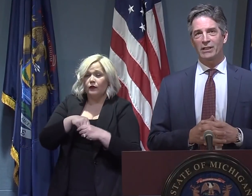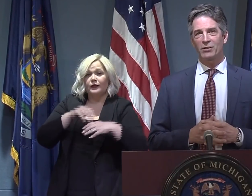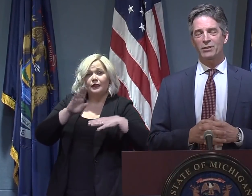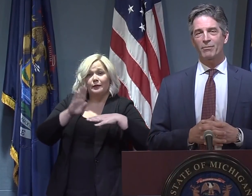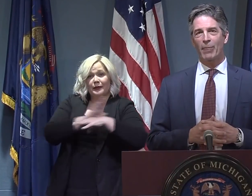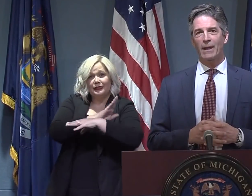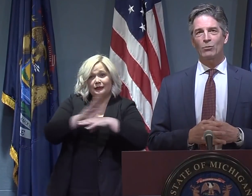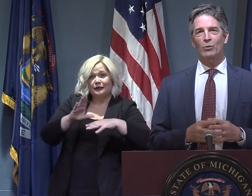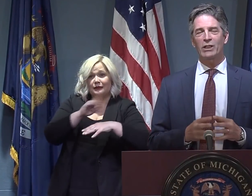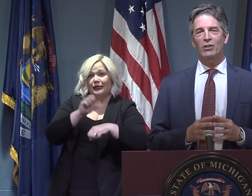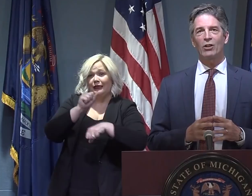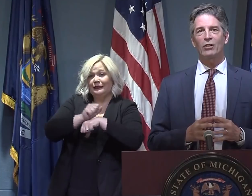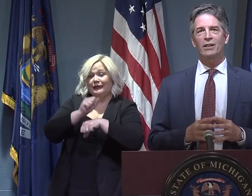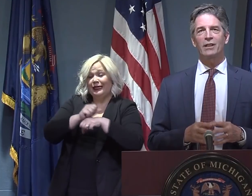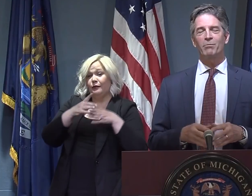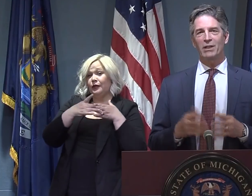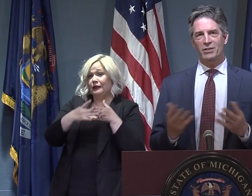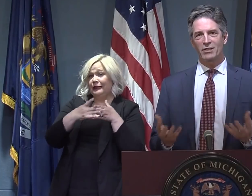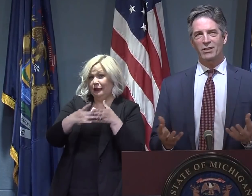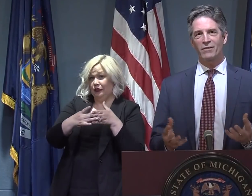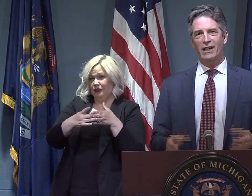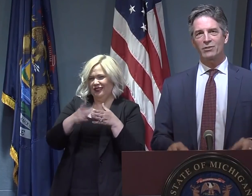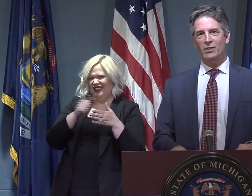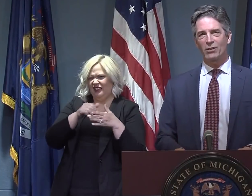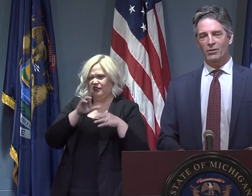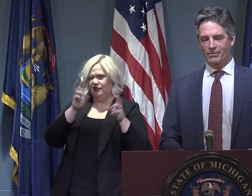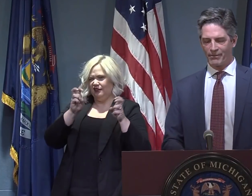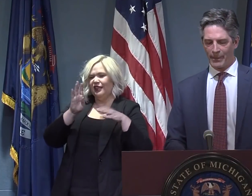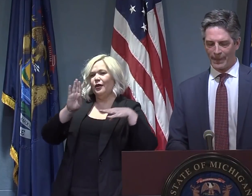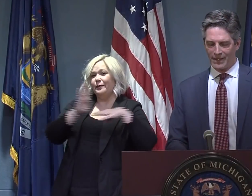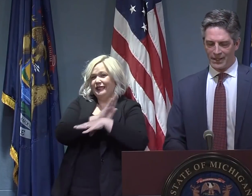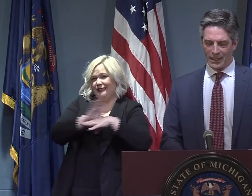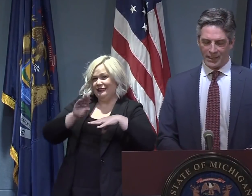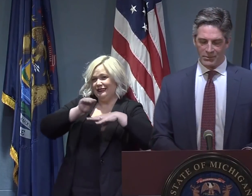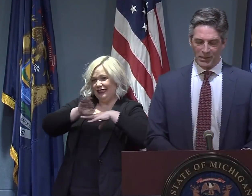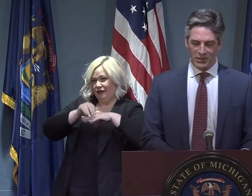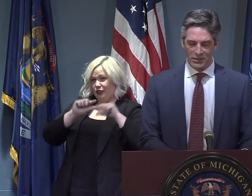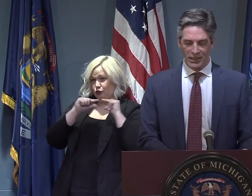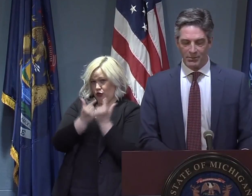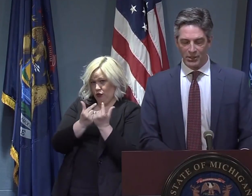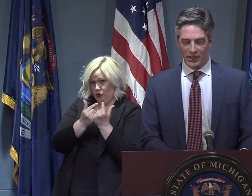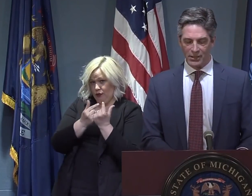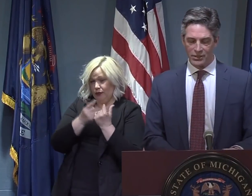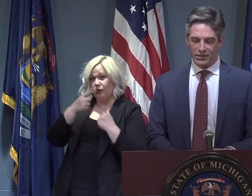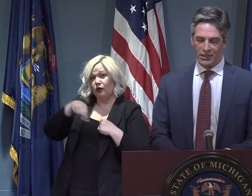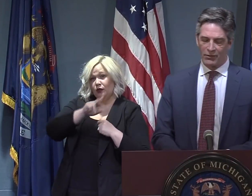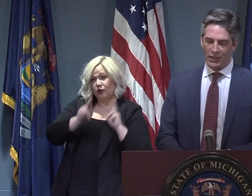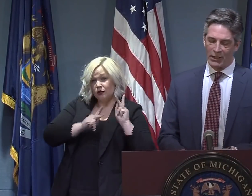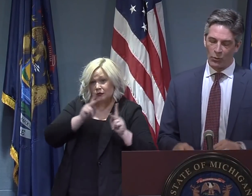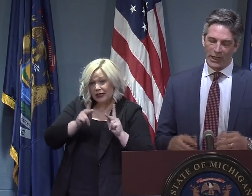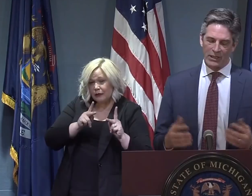WE HAVE ALSO INVOLVED A GROUP OF SOME OF MICHIGAN'S BUSINESS AND LABOR LEADERS ON WHAT WE CALL